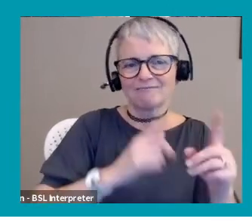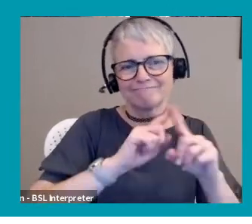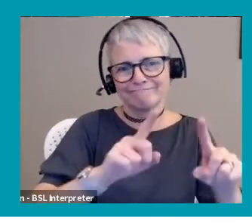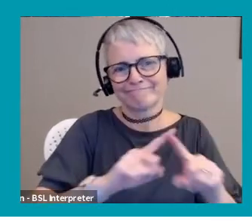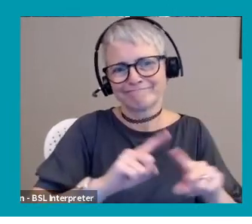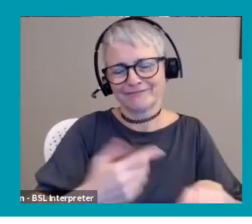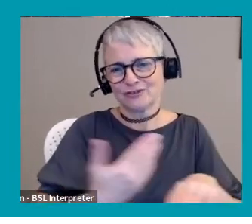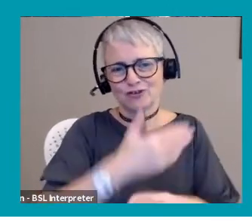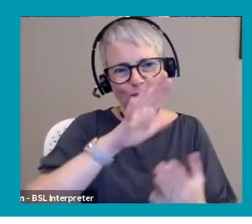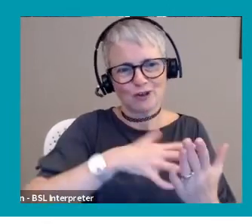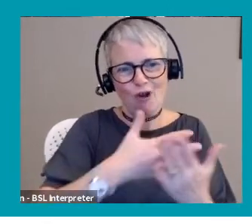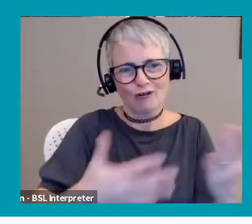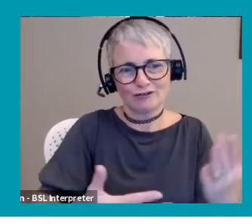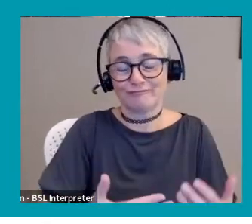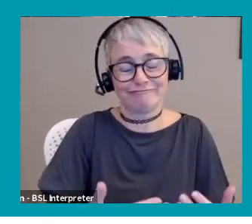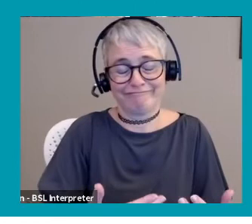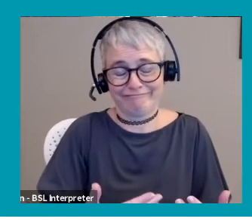We just can't stop. At some point we're going to have to stop Tammy.